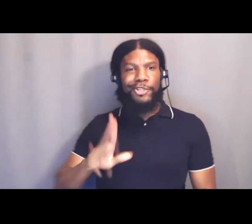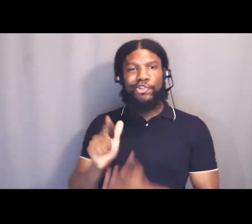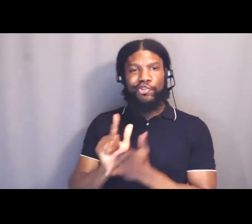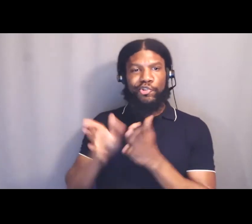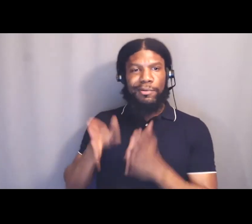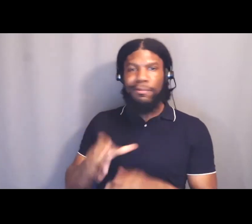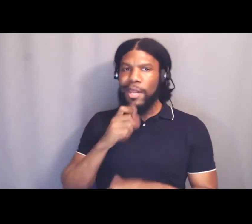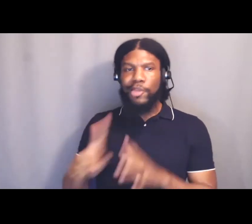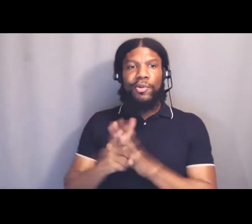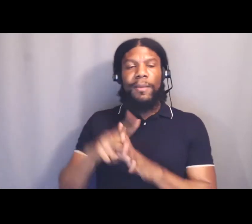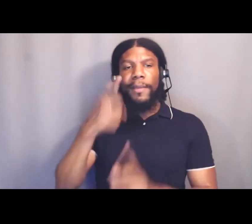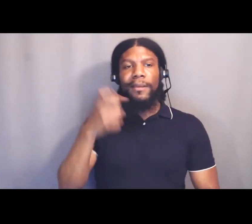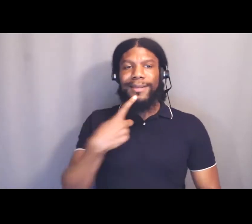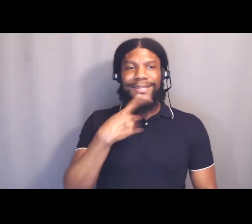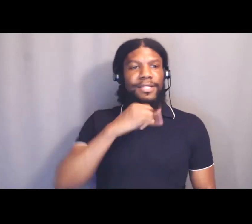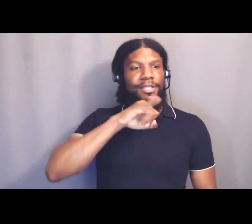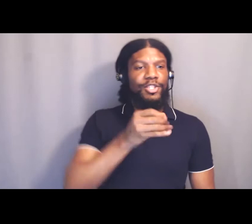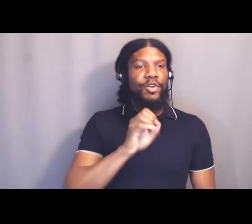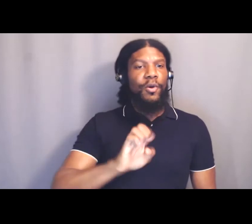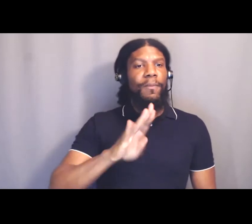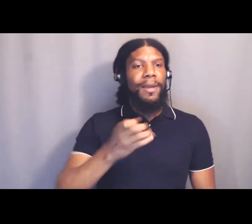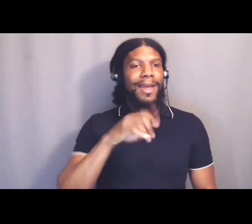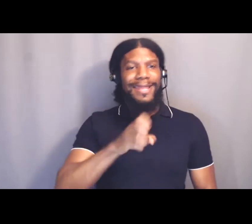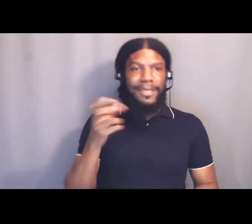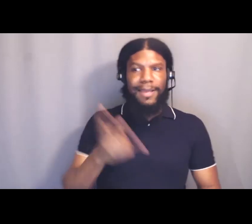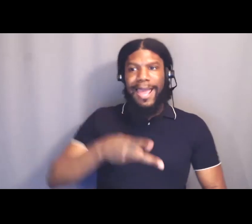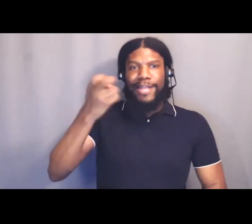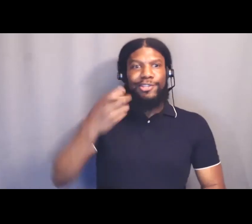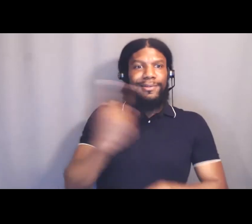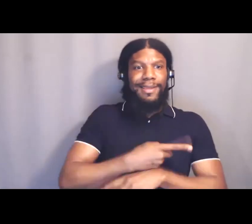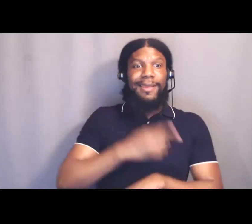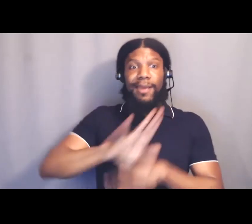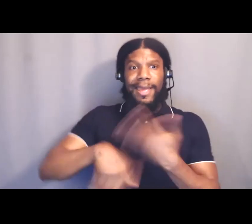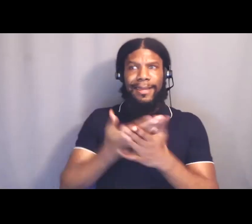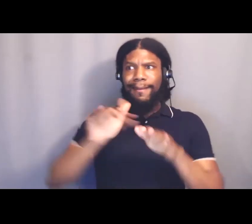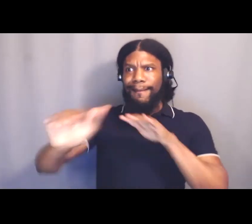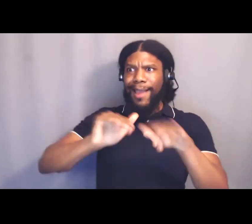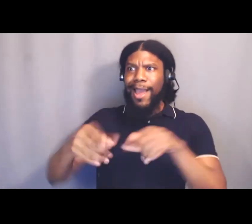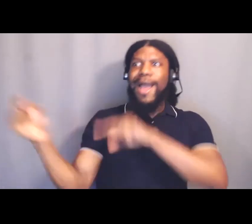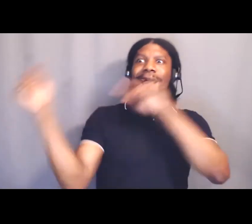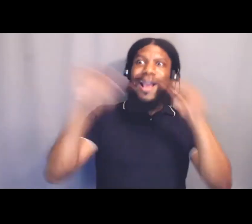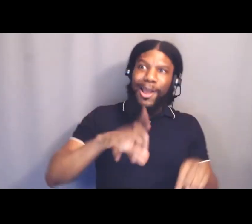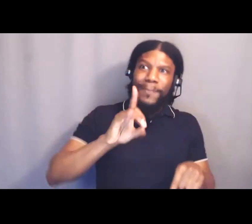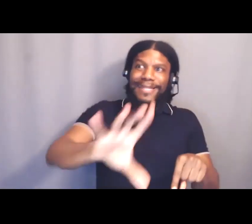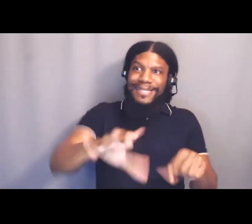Joe Biden hijacked the day and brought them all to Washington DC when they had this event happening in Minneapolis.